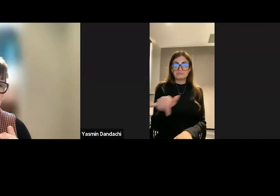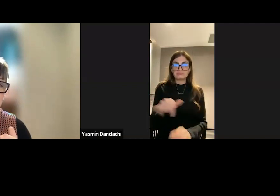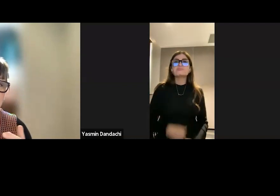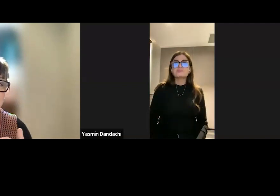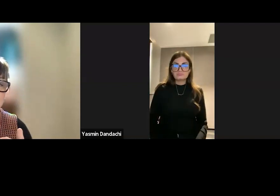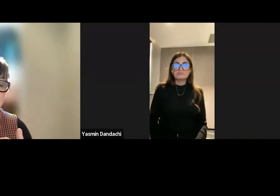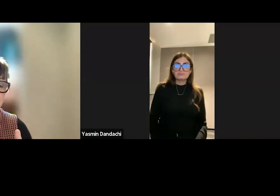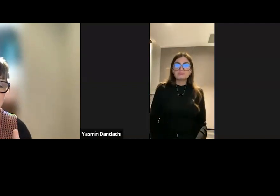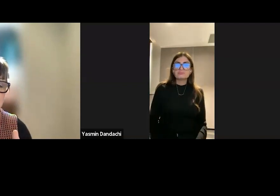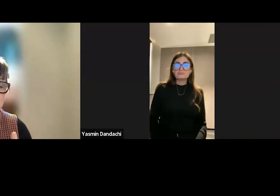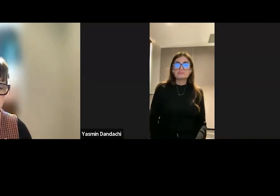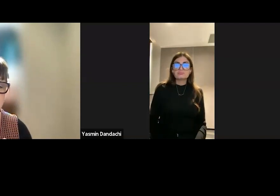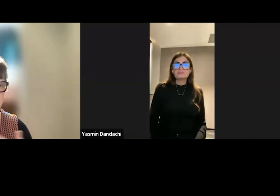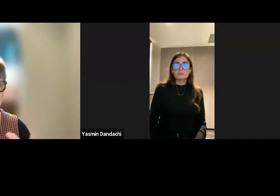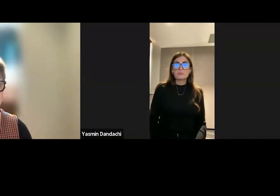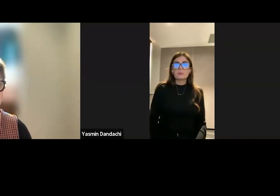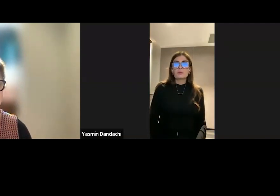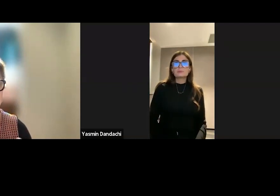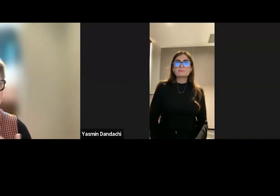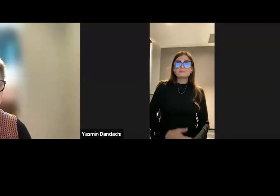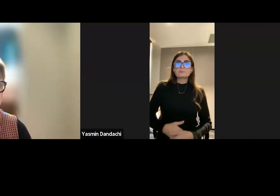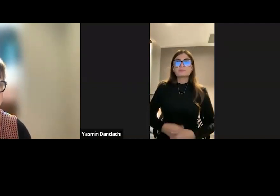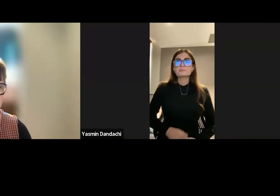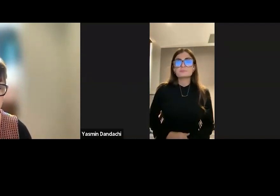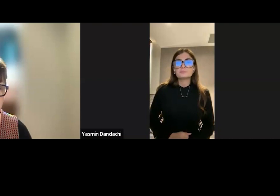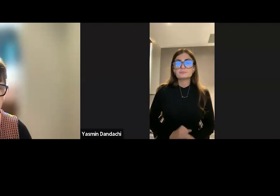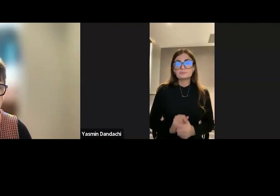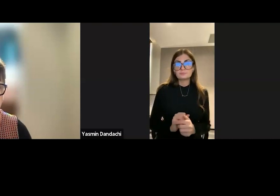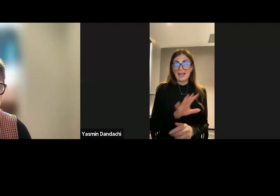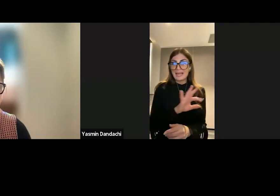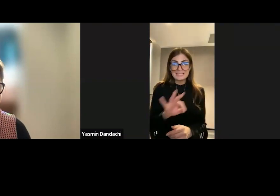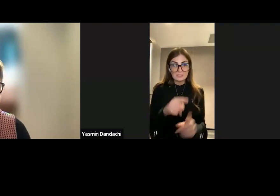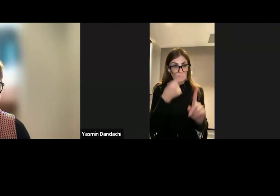Governance is not something that belongs to one group of people nor